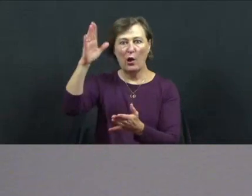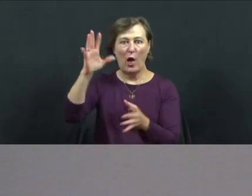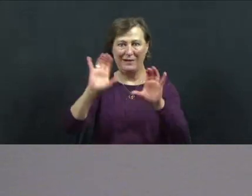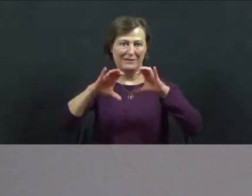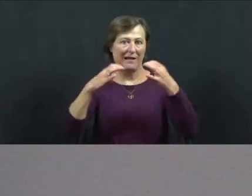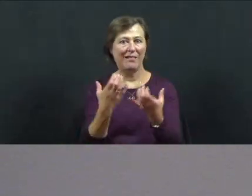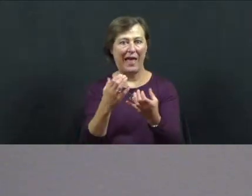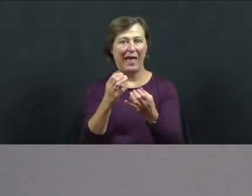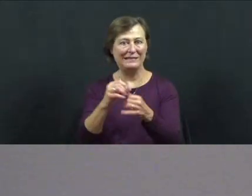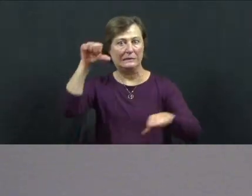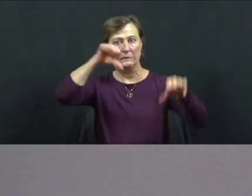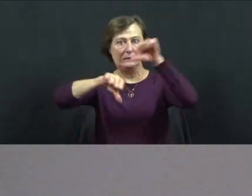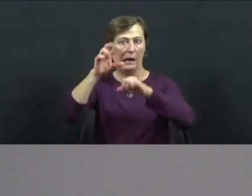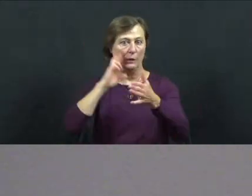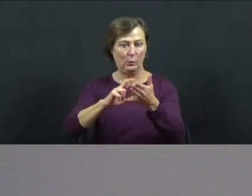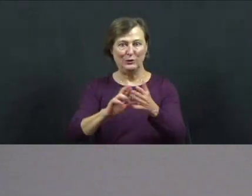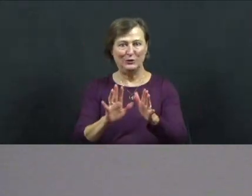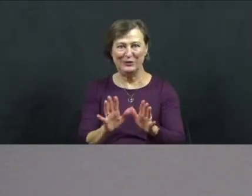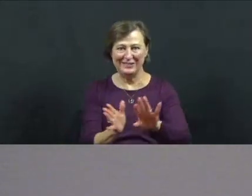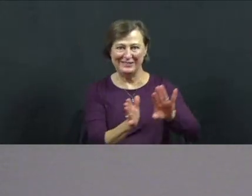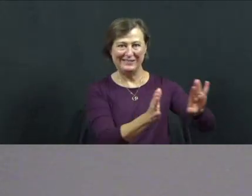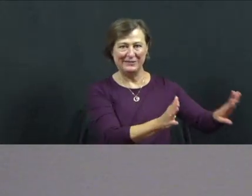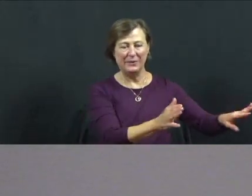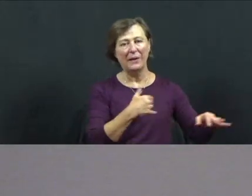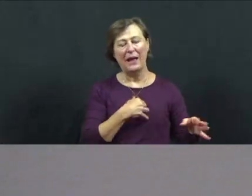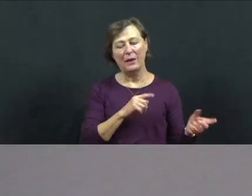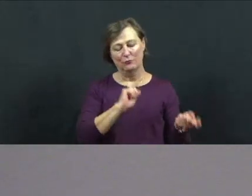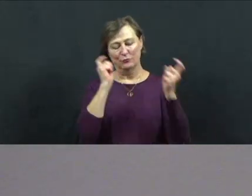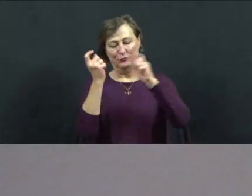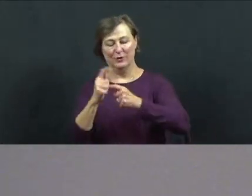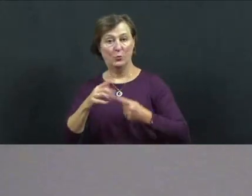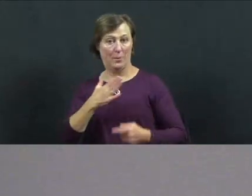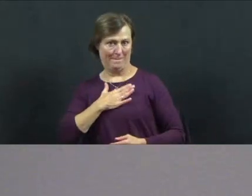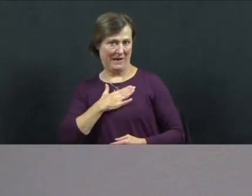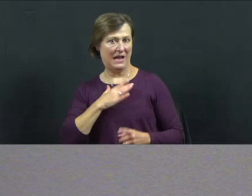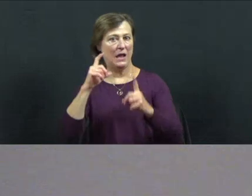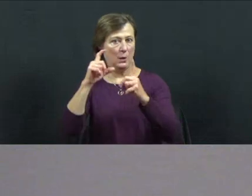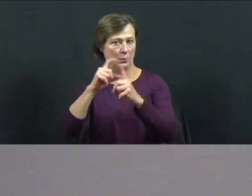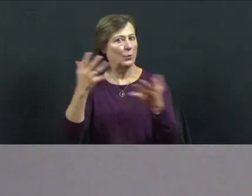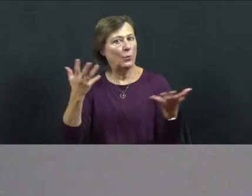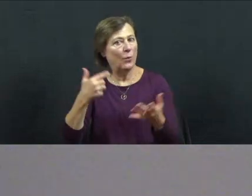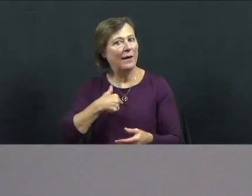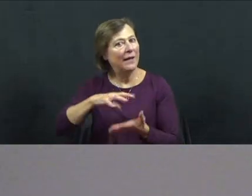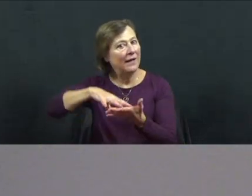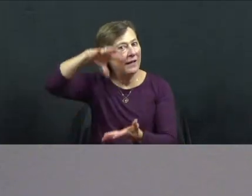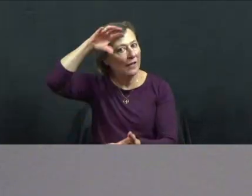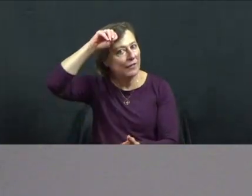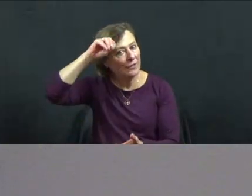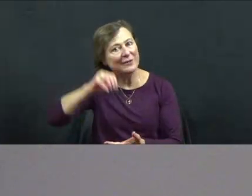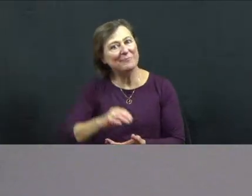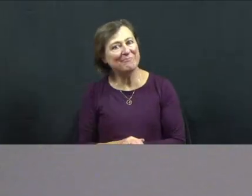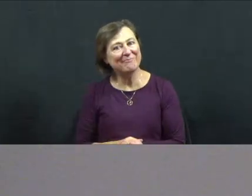allow me to put into my own words what I have learned.